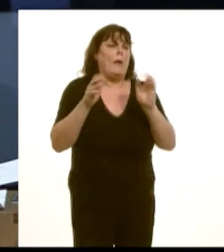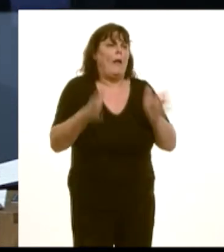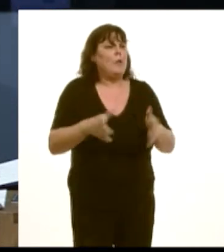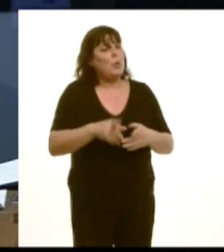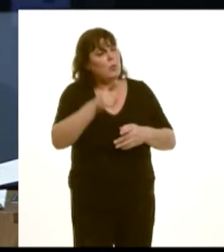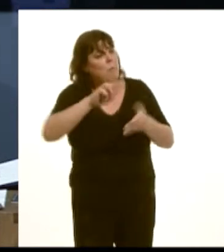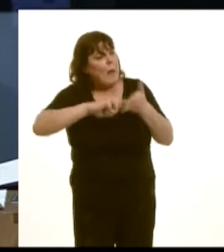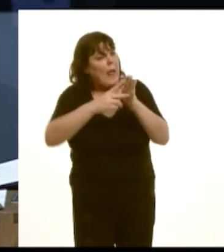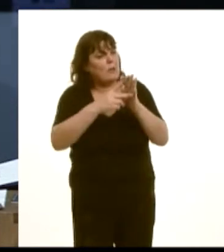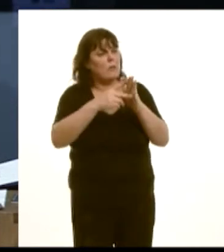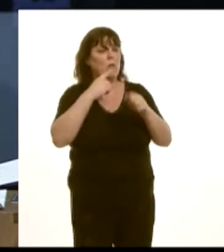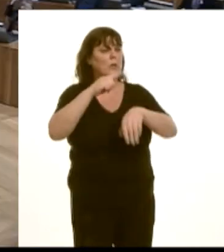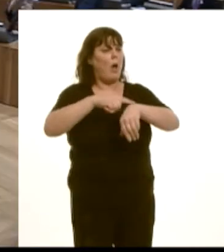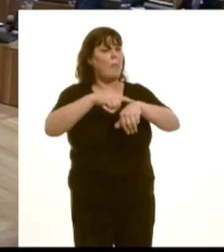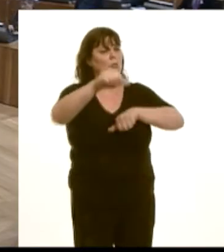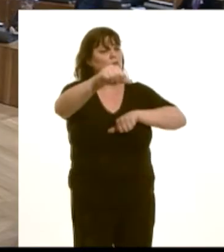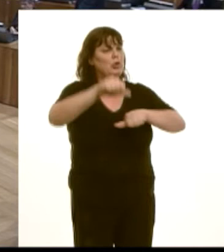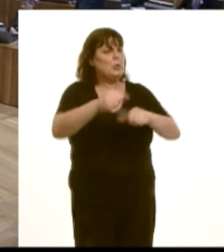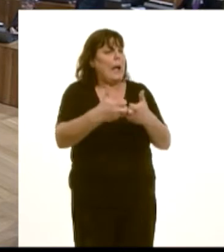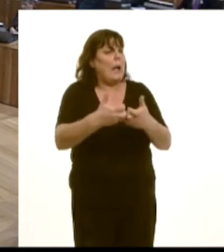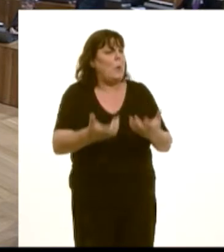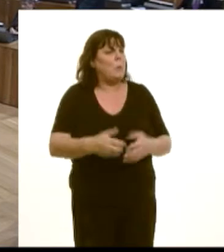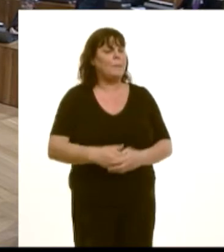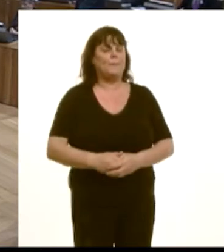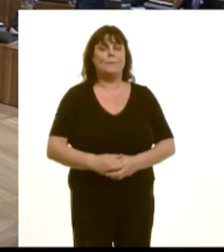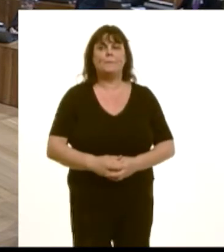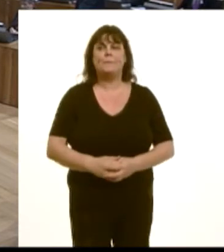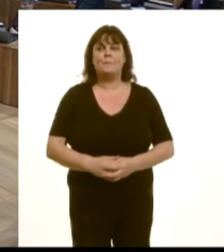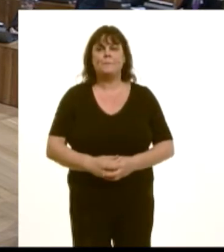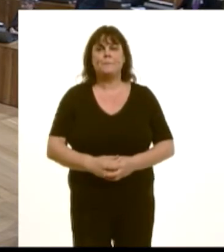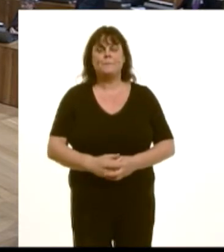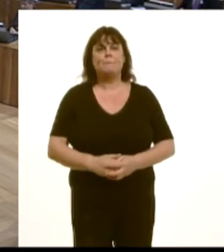health boards that are meeting your targets? Carwyn Jones: Well, as I already mentioned